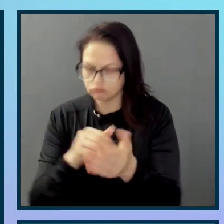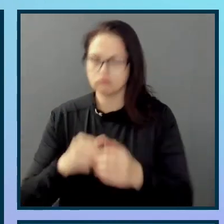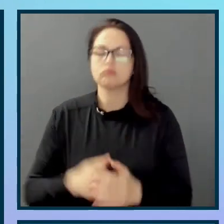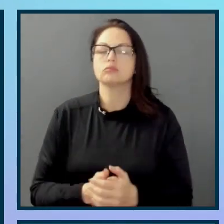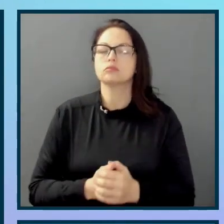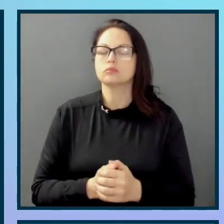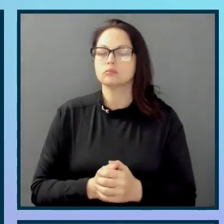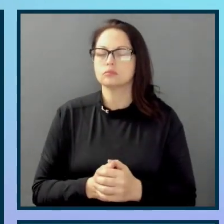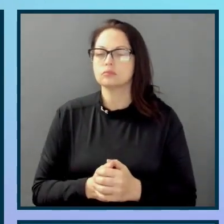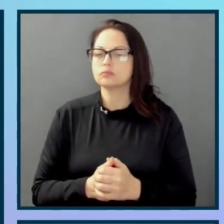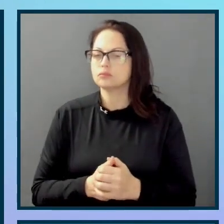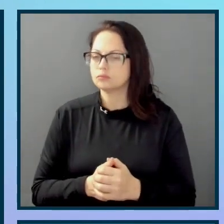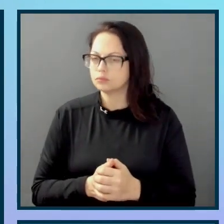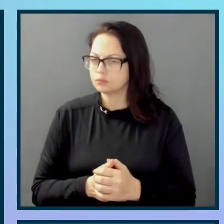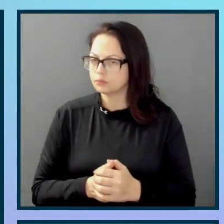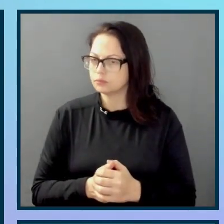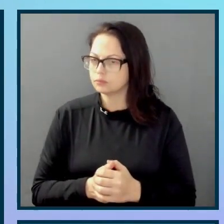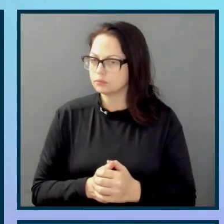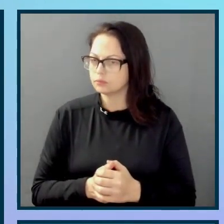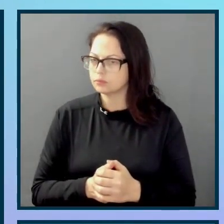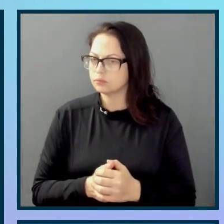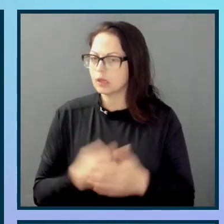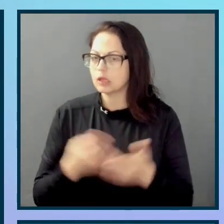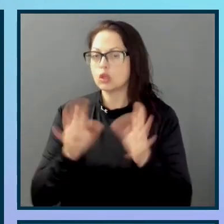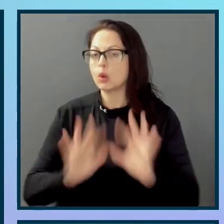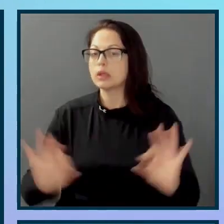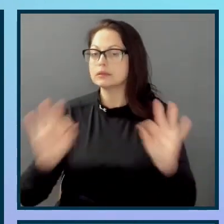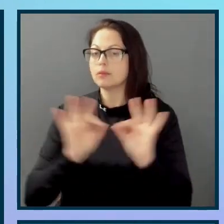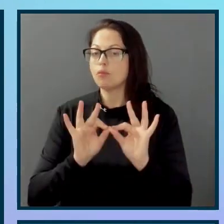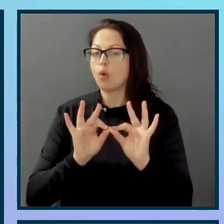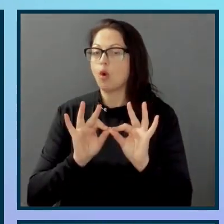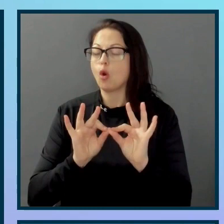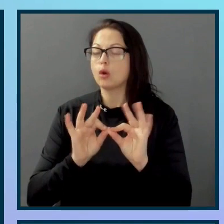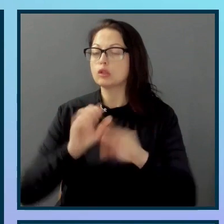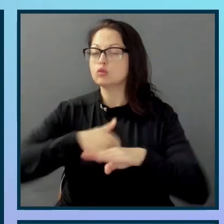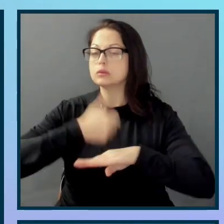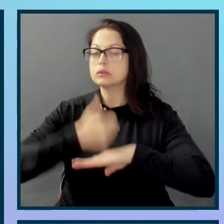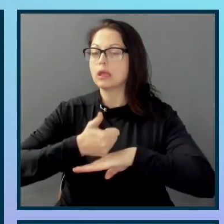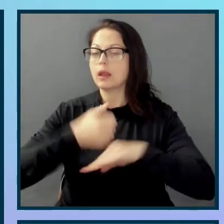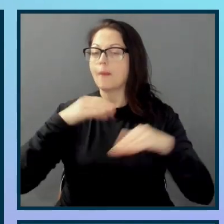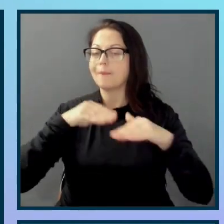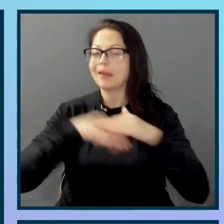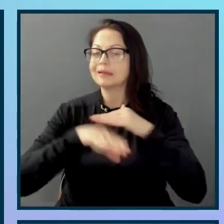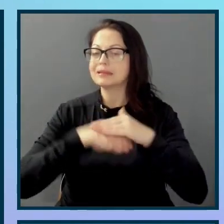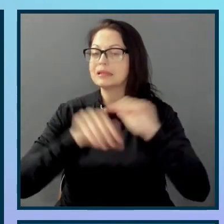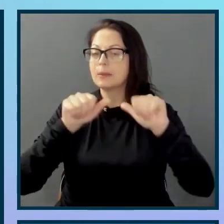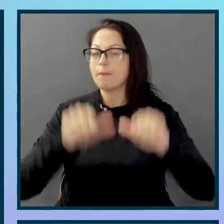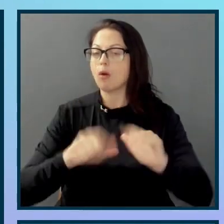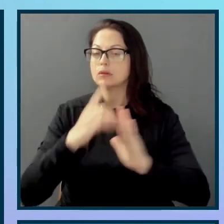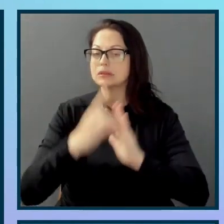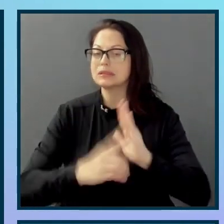And it's important to create an accessible design system or patent library. And if you already have one,